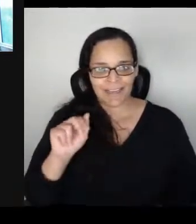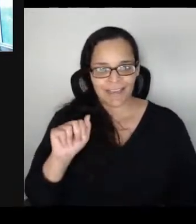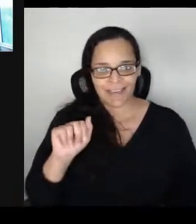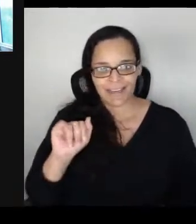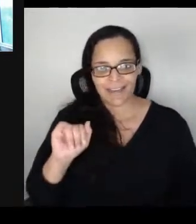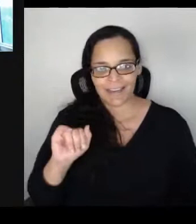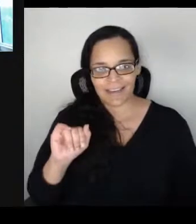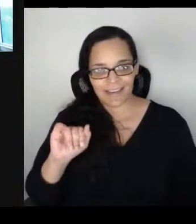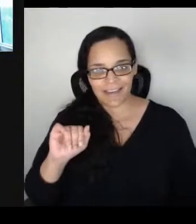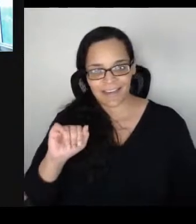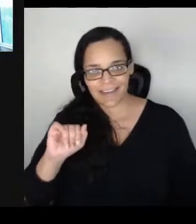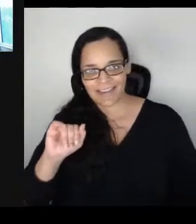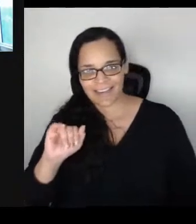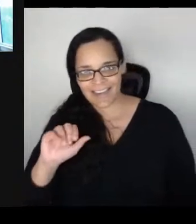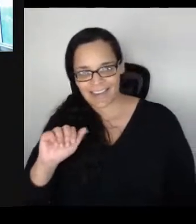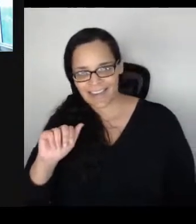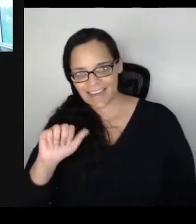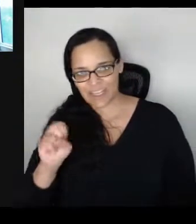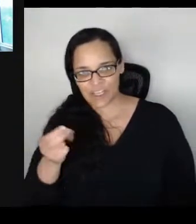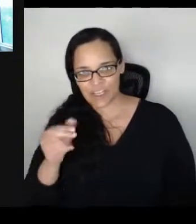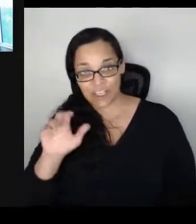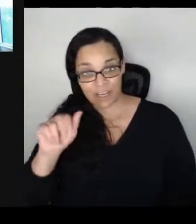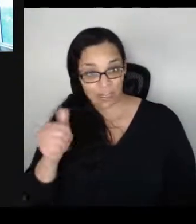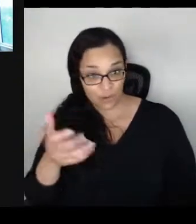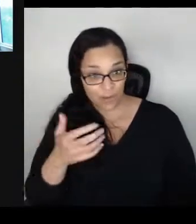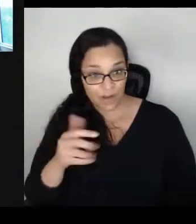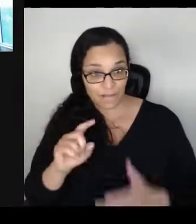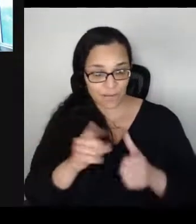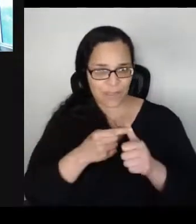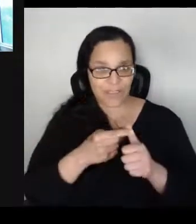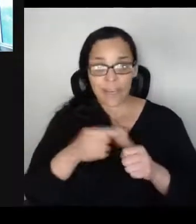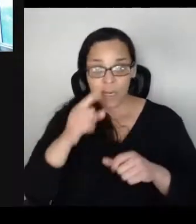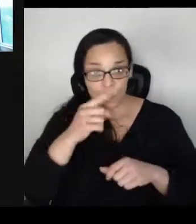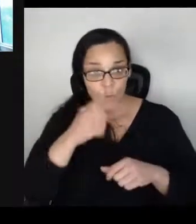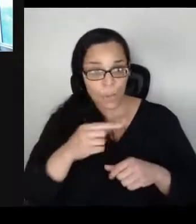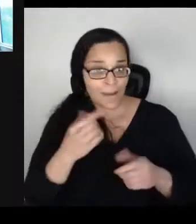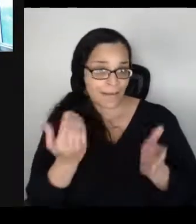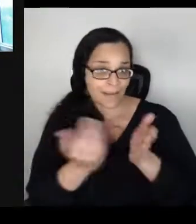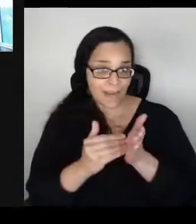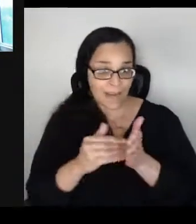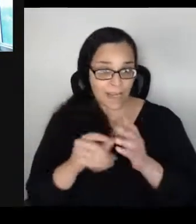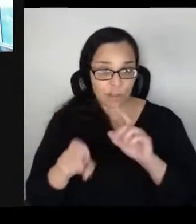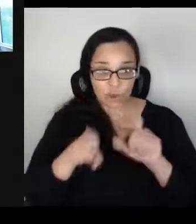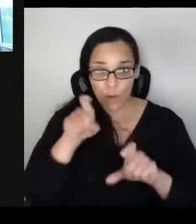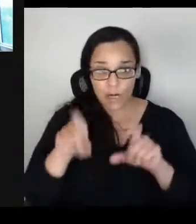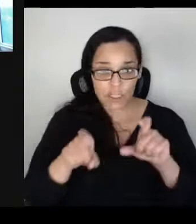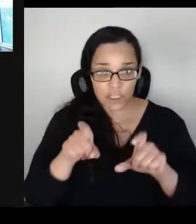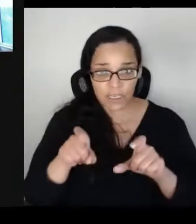Yes, I'm sorry could you repeat the question, as in, since the pandemic?